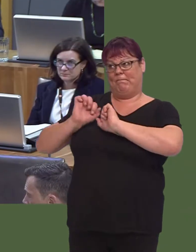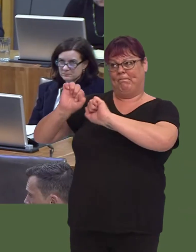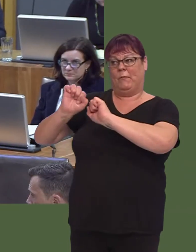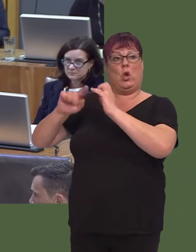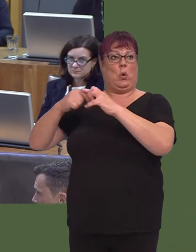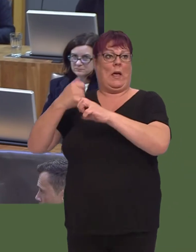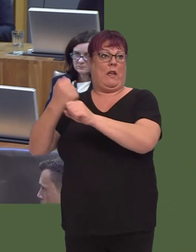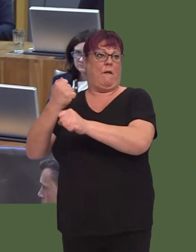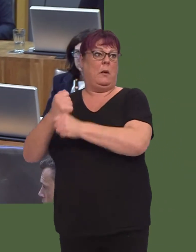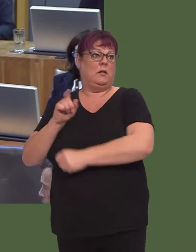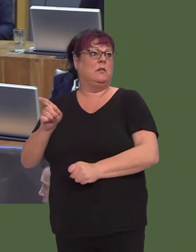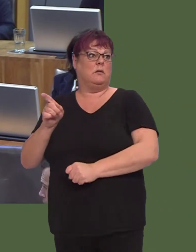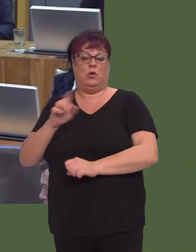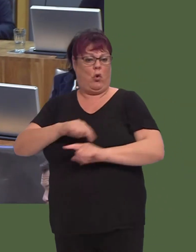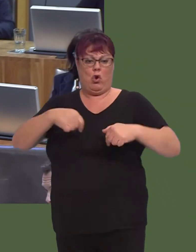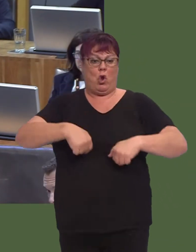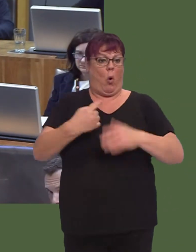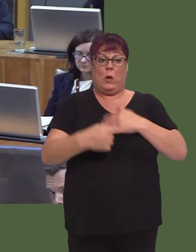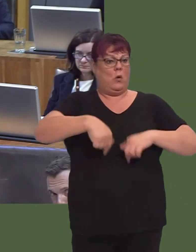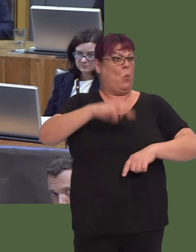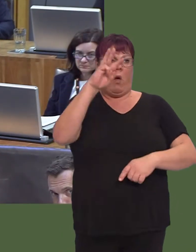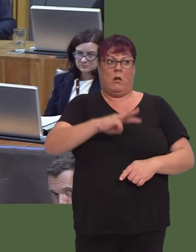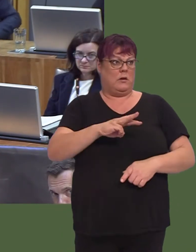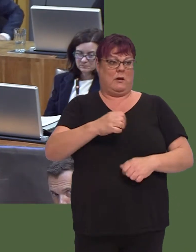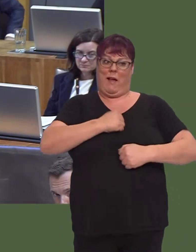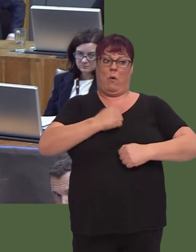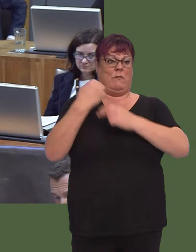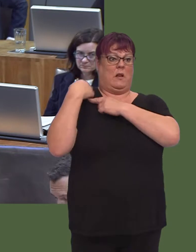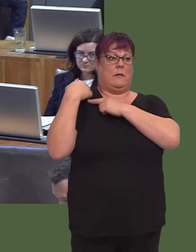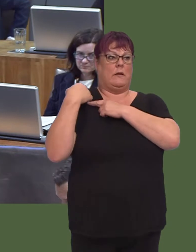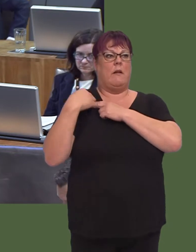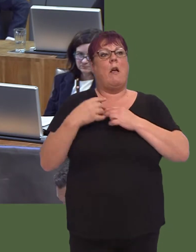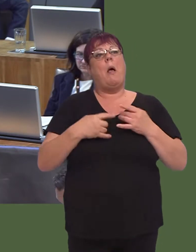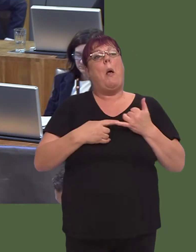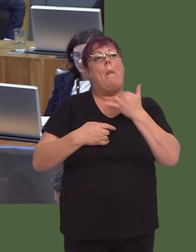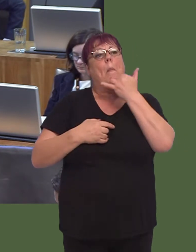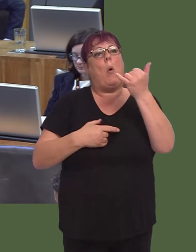That is something the UK Government should be ensuring rolls out across the wholeó[Interruption.] Let me explain, then.